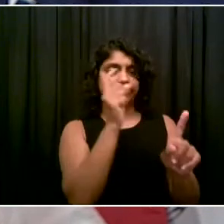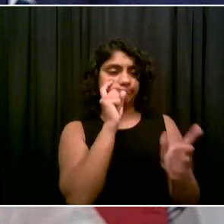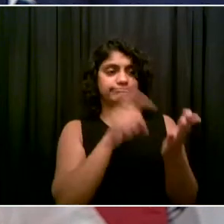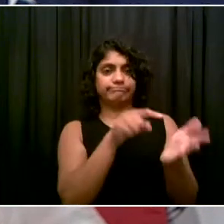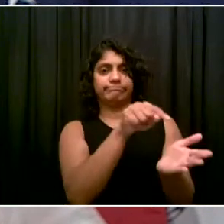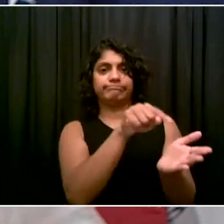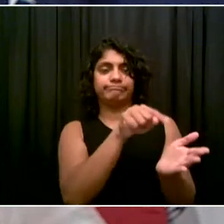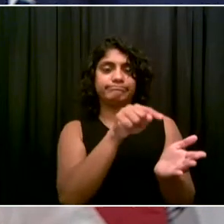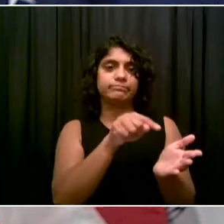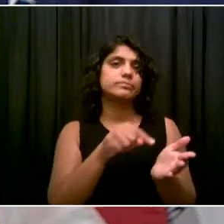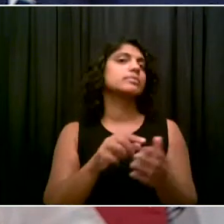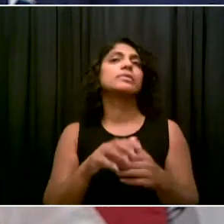IN MIND A NDWE